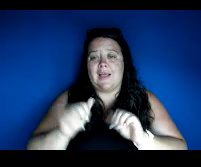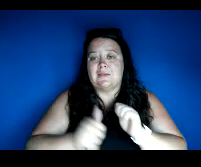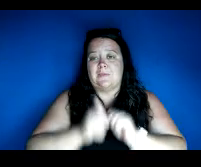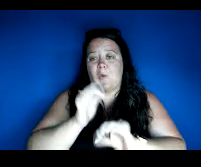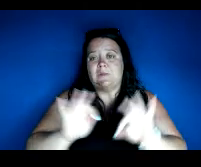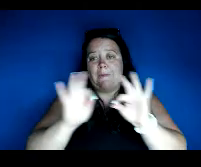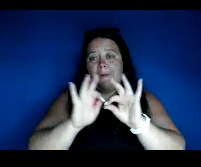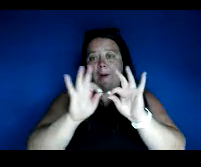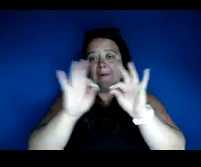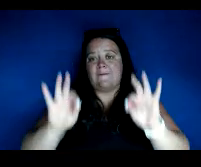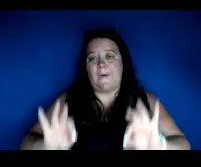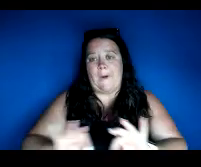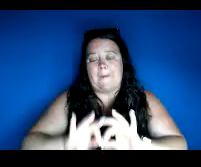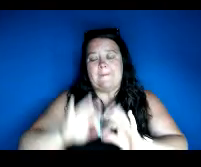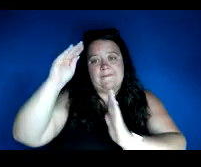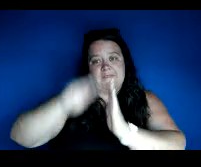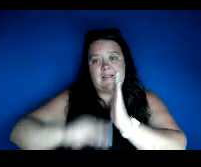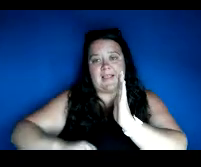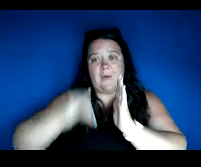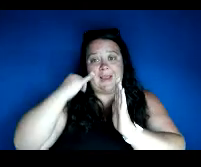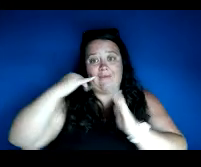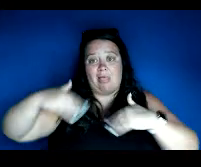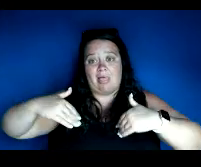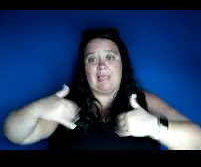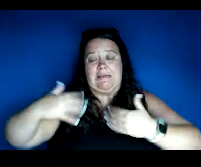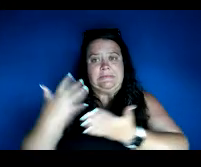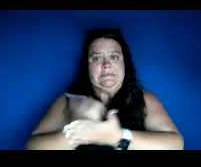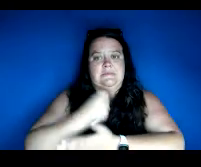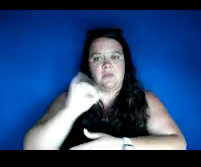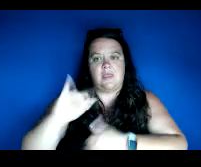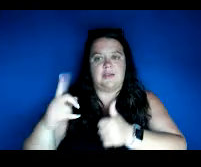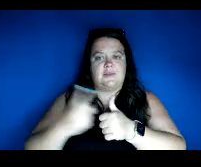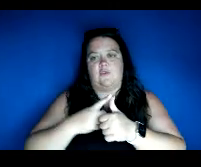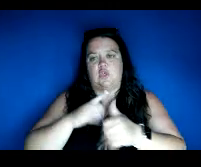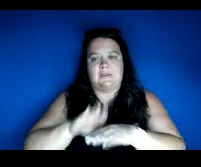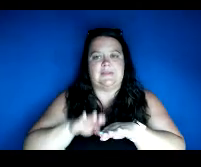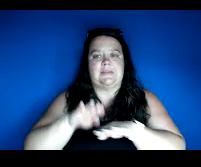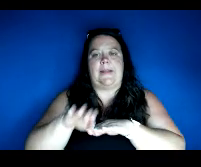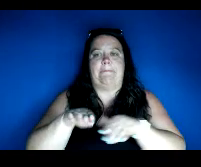to kind of fill out, if you haven't done that already, just because that's really kind of the gateway into our office.